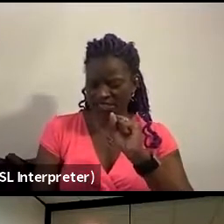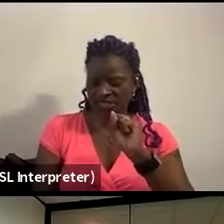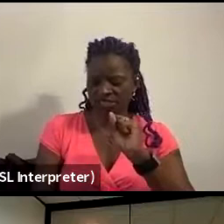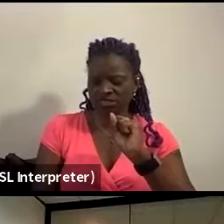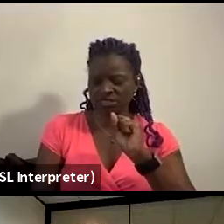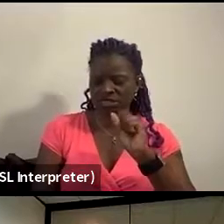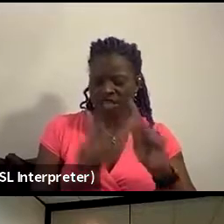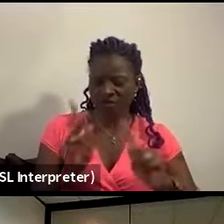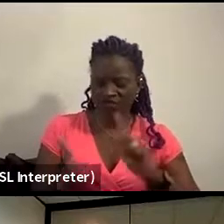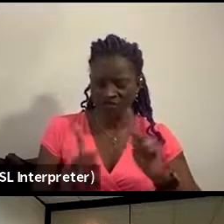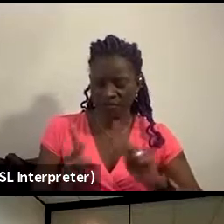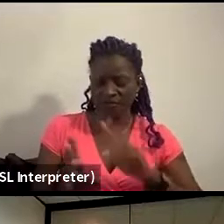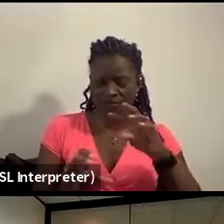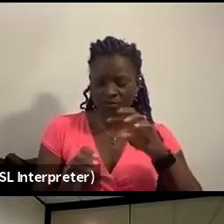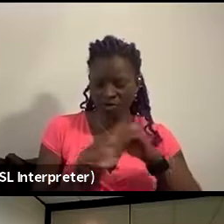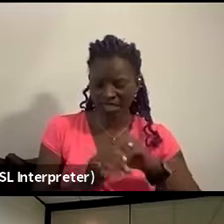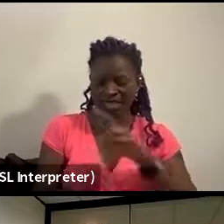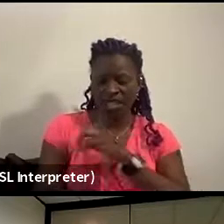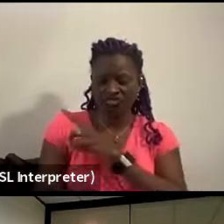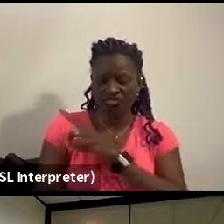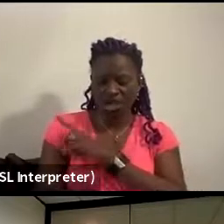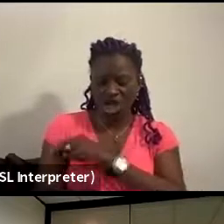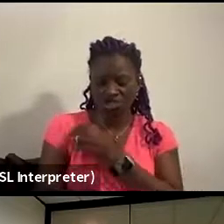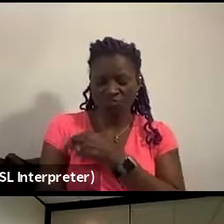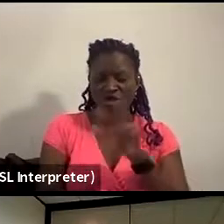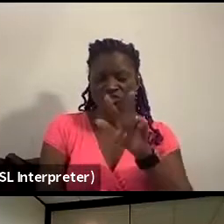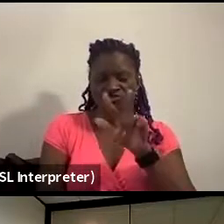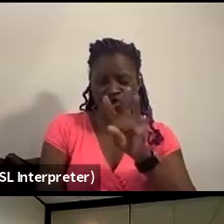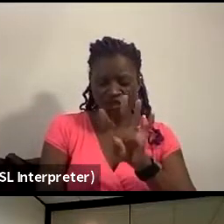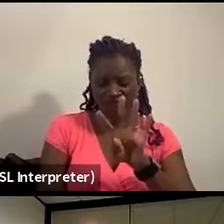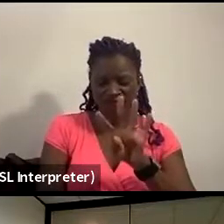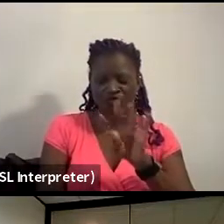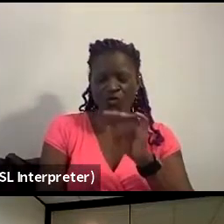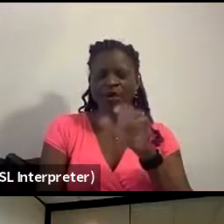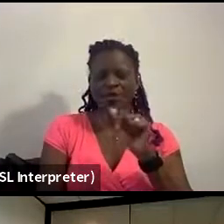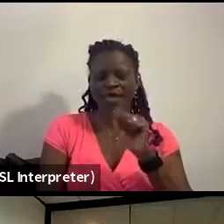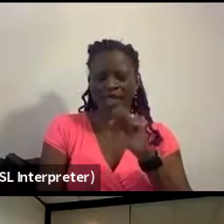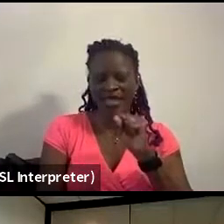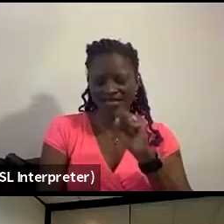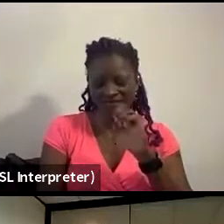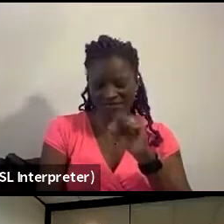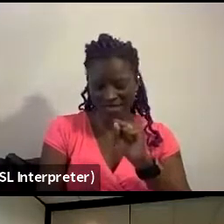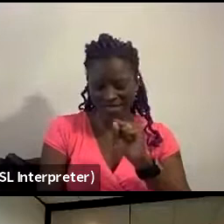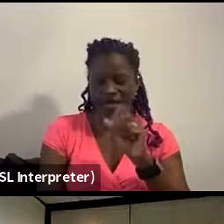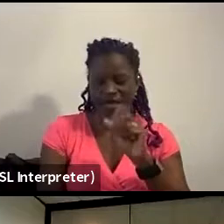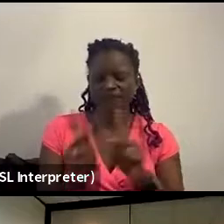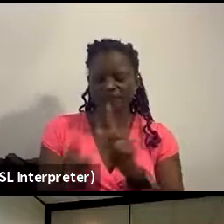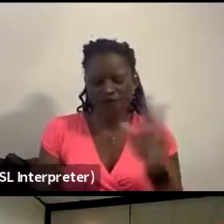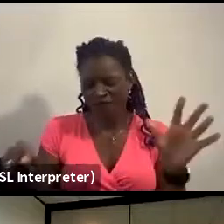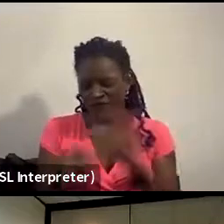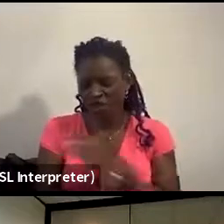people who have been fully vaccinated and have come down with the covid. And was there any.